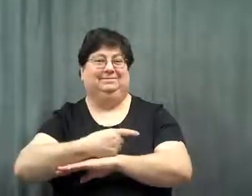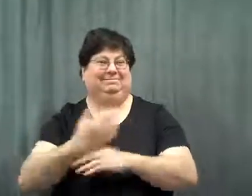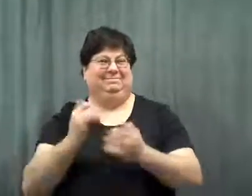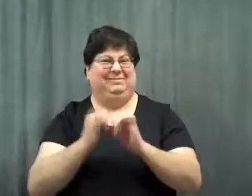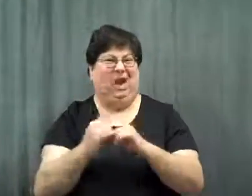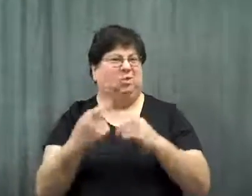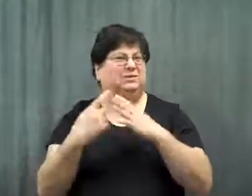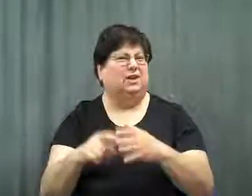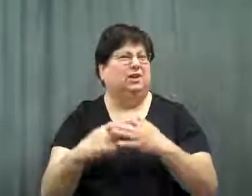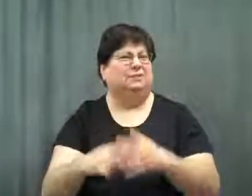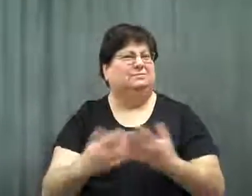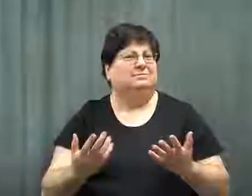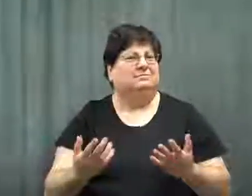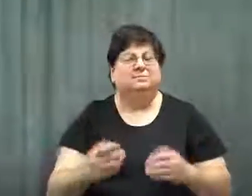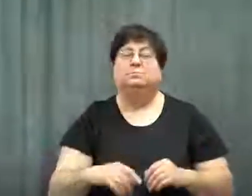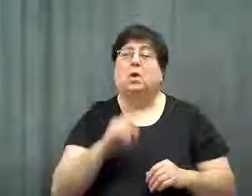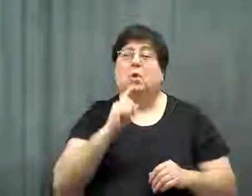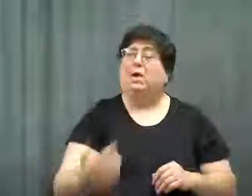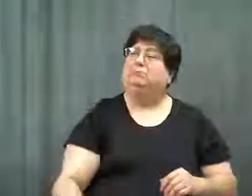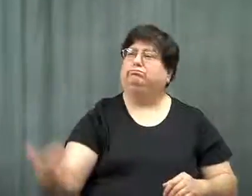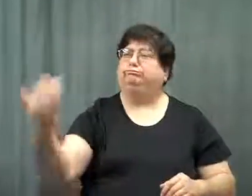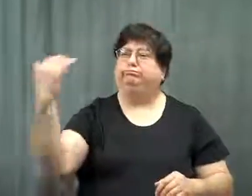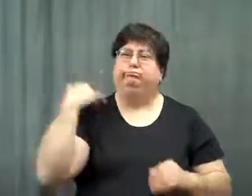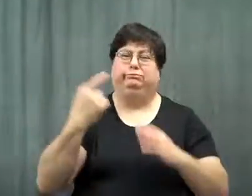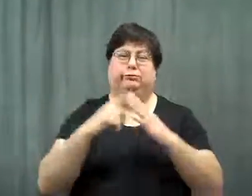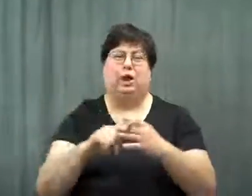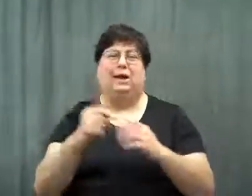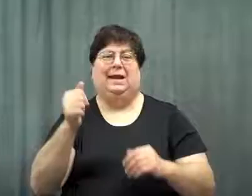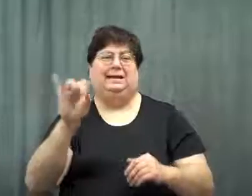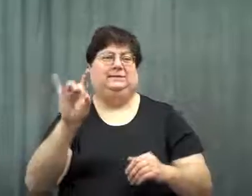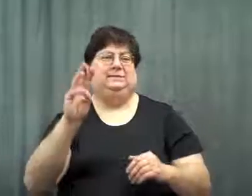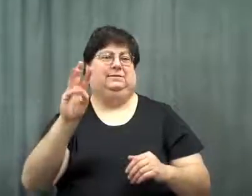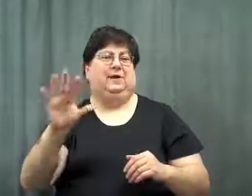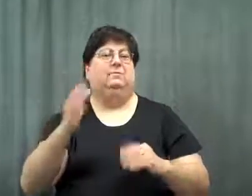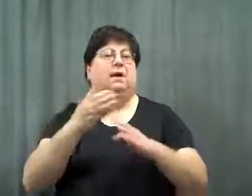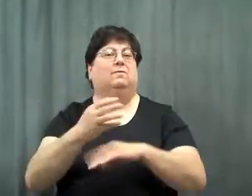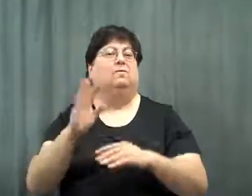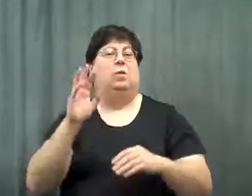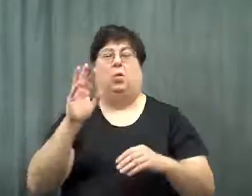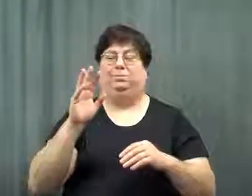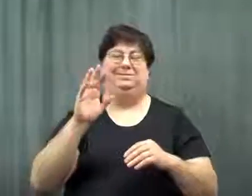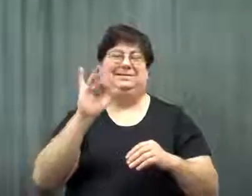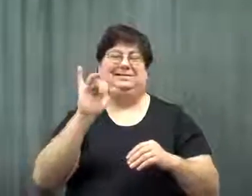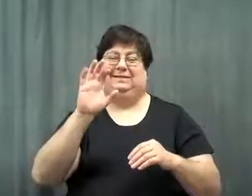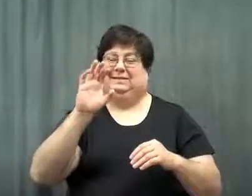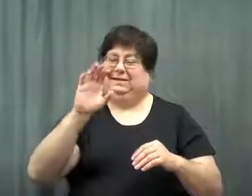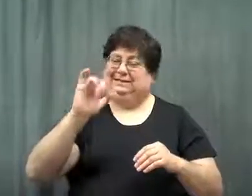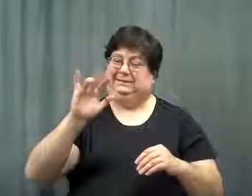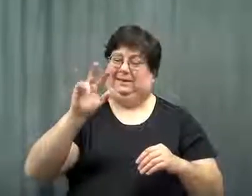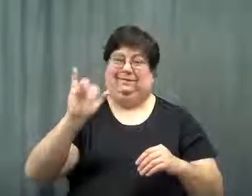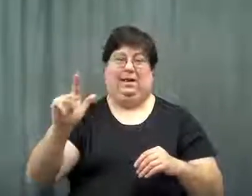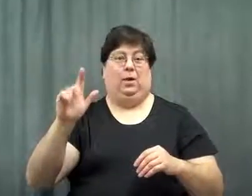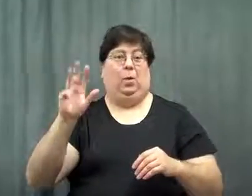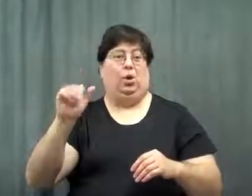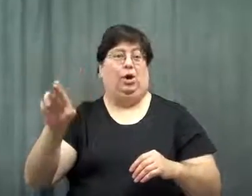It started in 1865 after the Civil War.